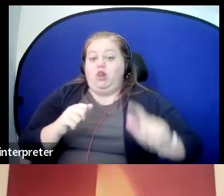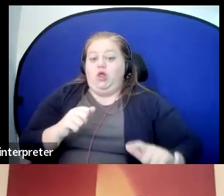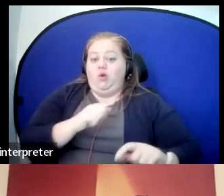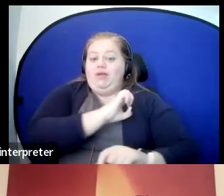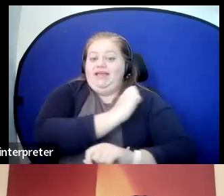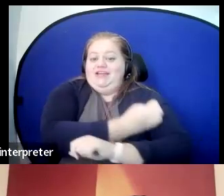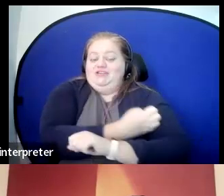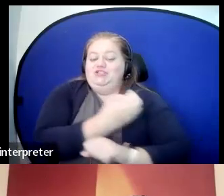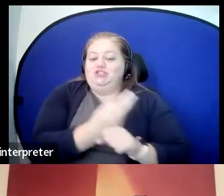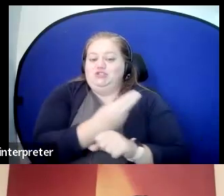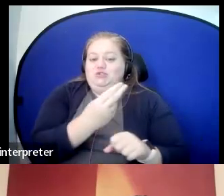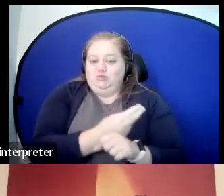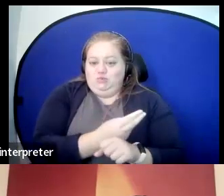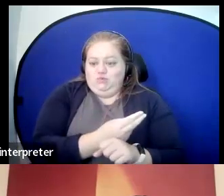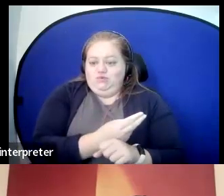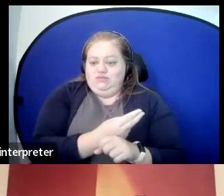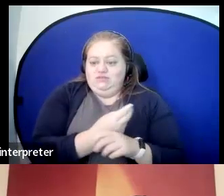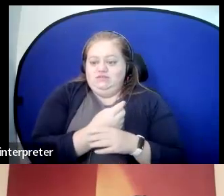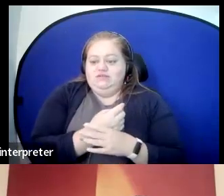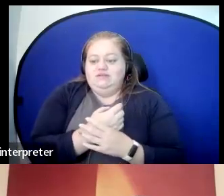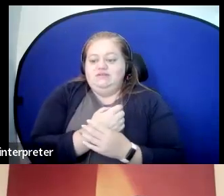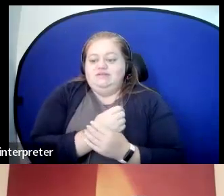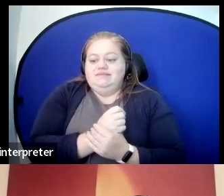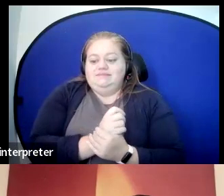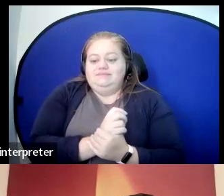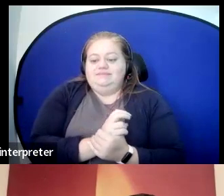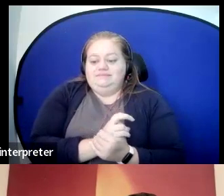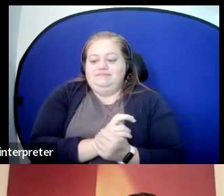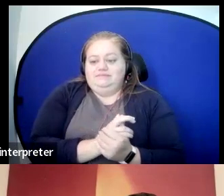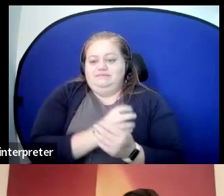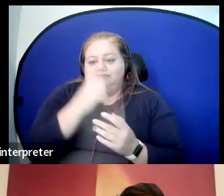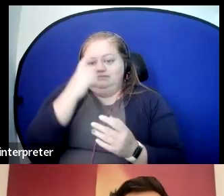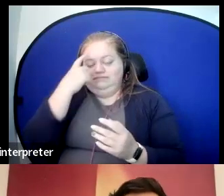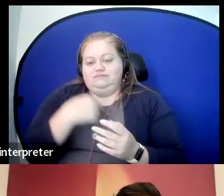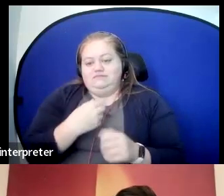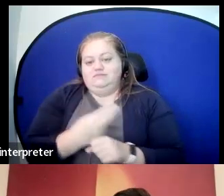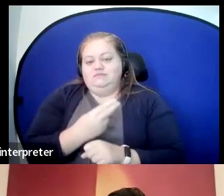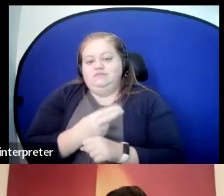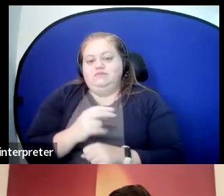consumption. I think the fact that we are using GPUs is coincidental.